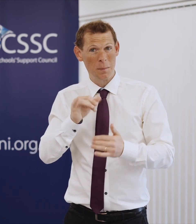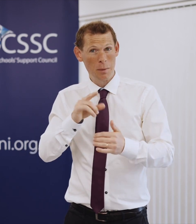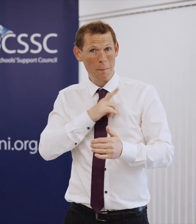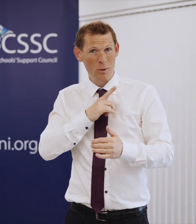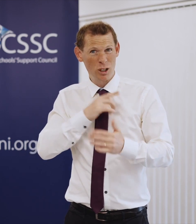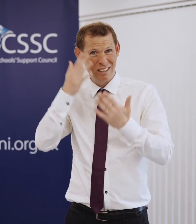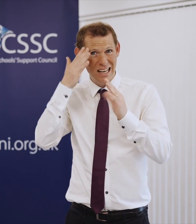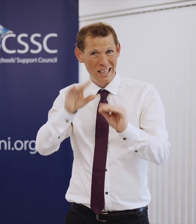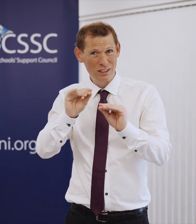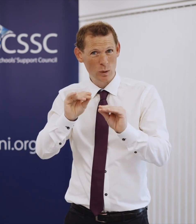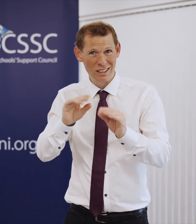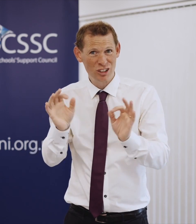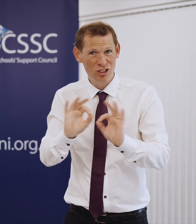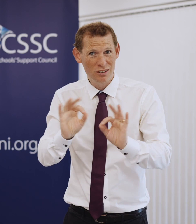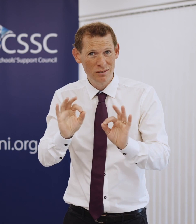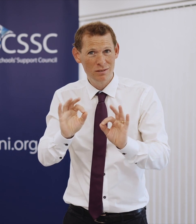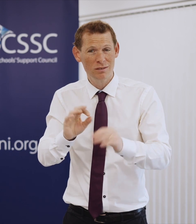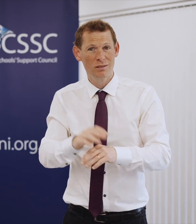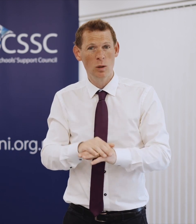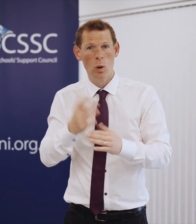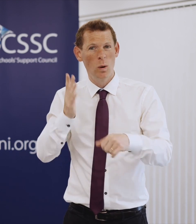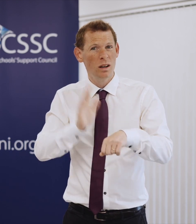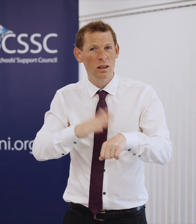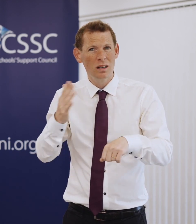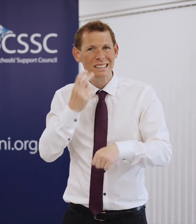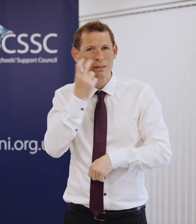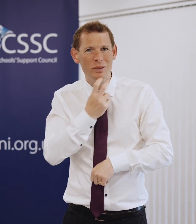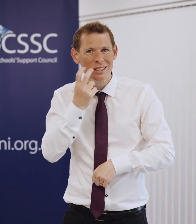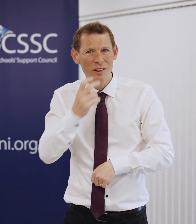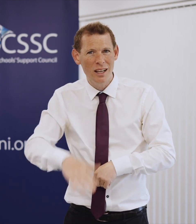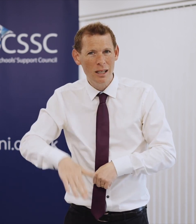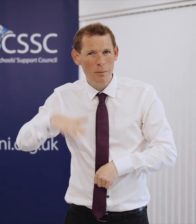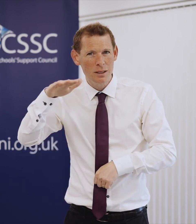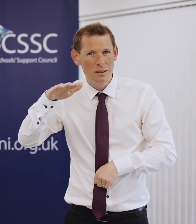repeat myself. They think perhaps they don't have a good education or they can't be bothered